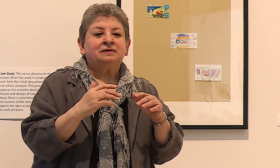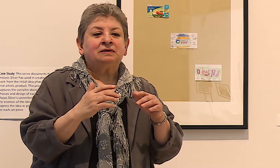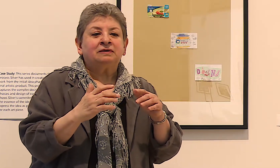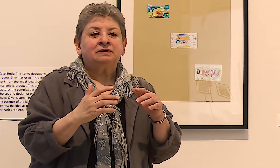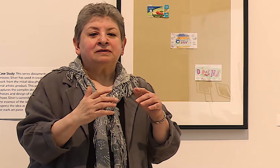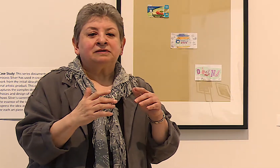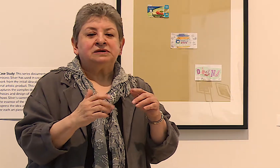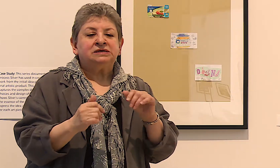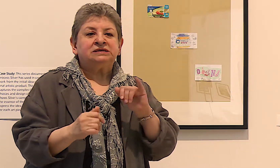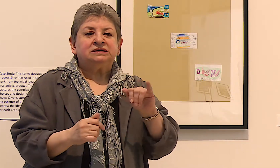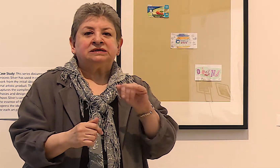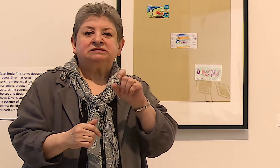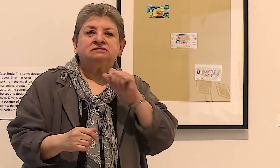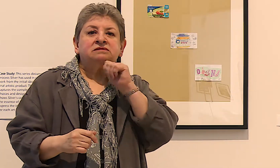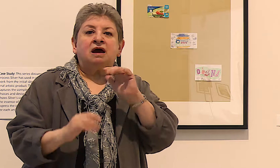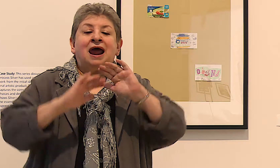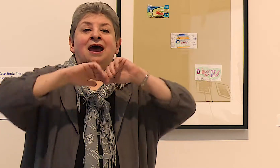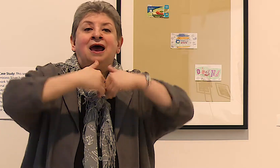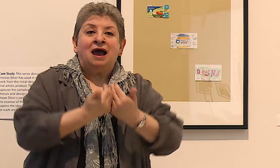As I explained a moment ago,